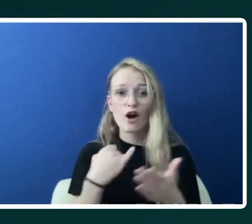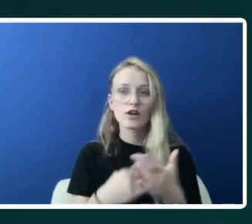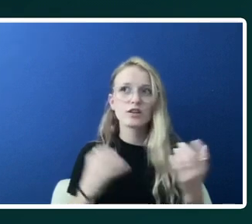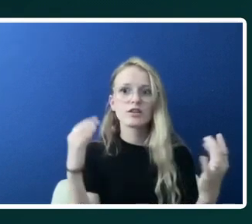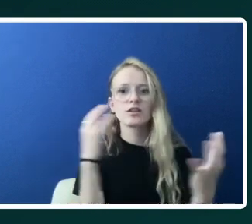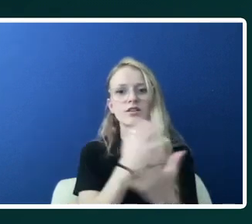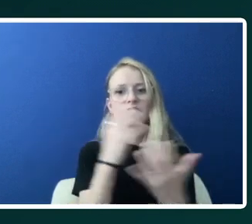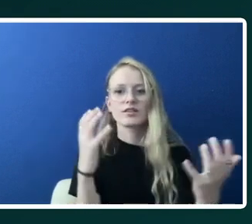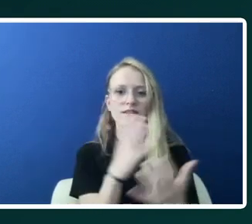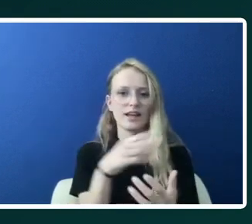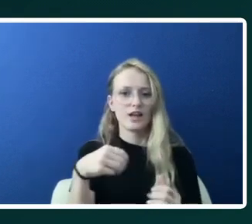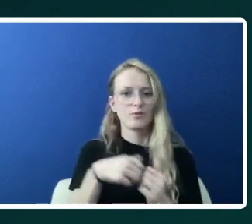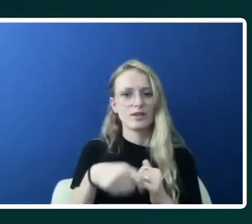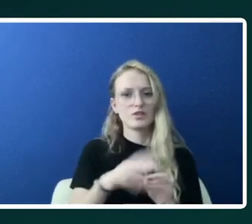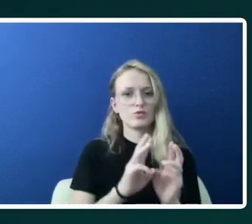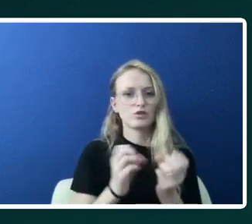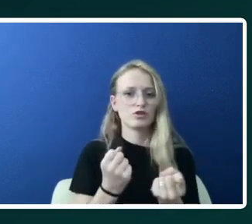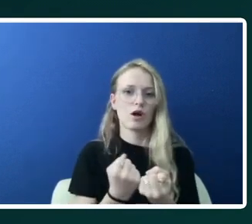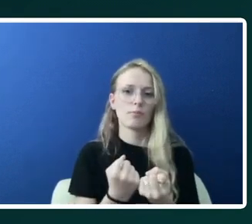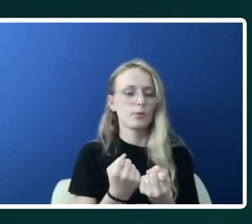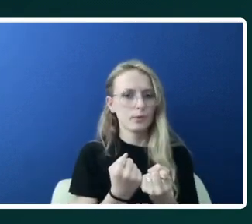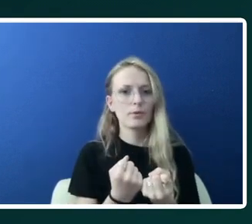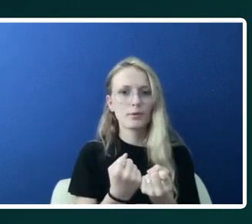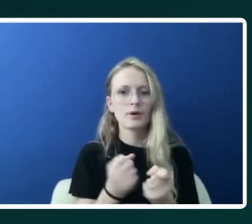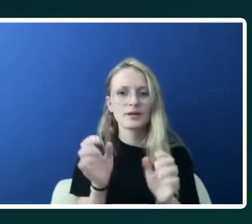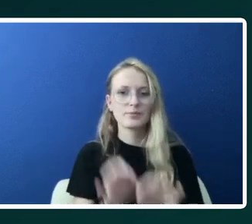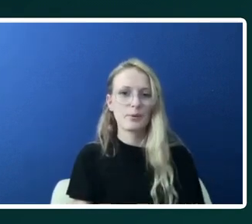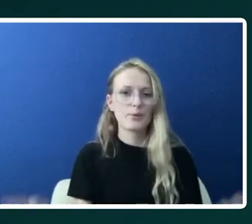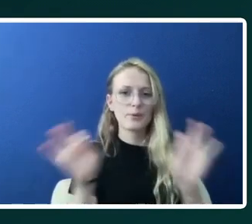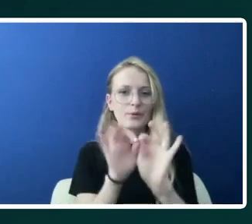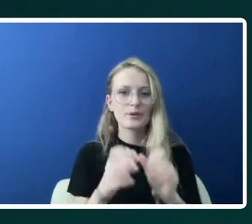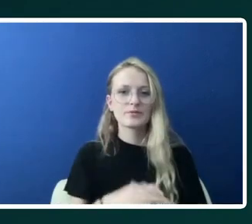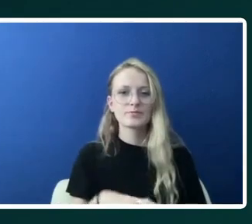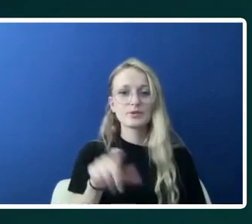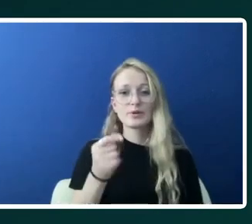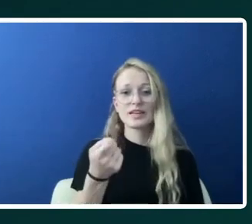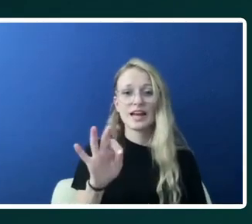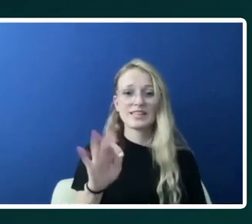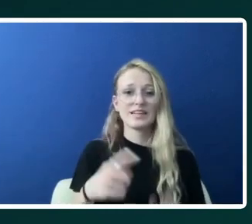2019 exhibition, we toured the whole show and then invited participants to select one